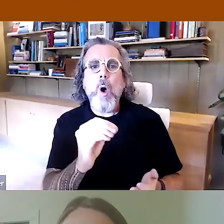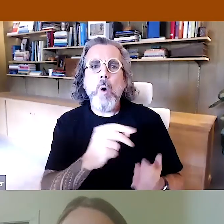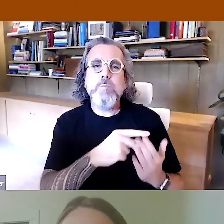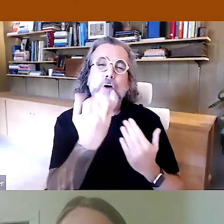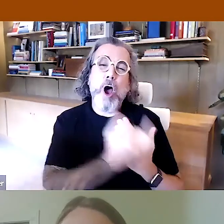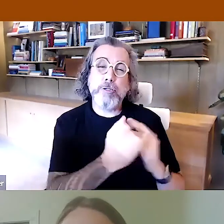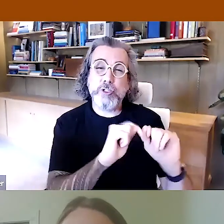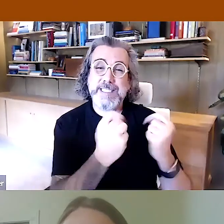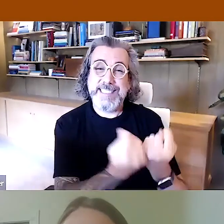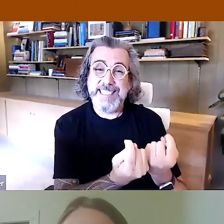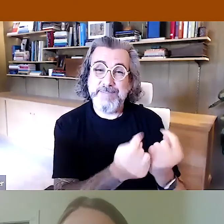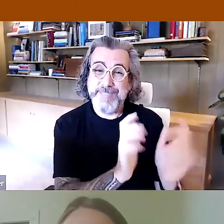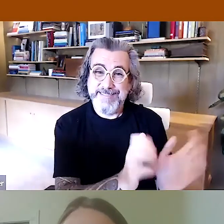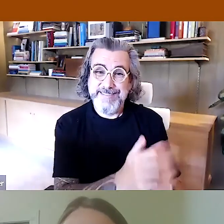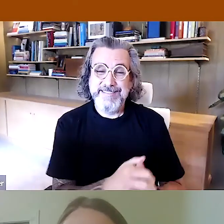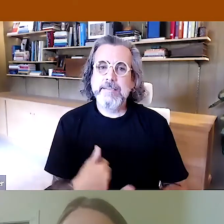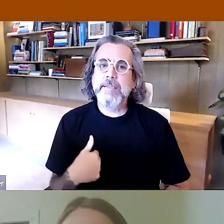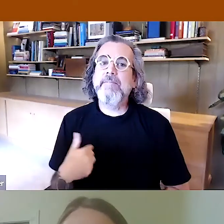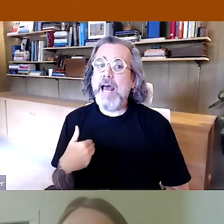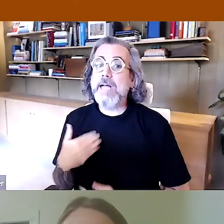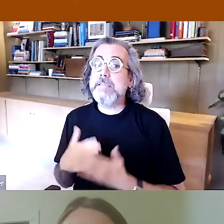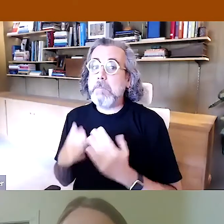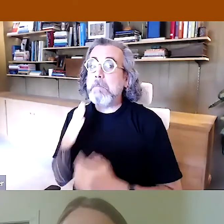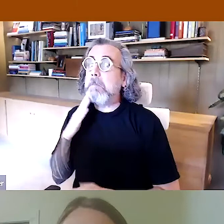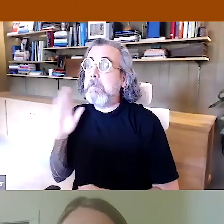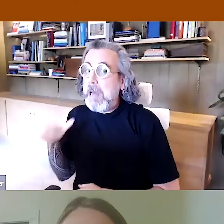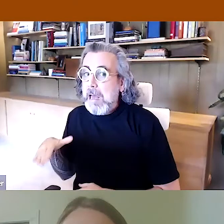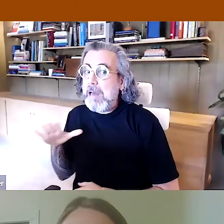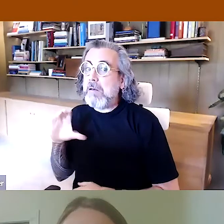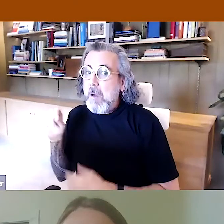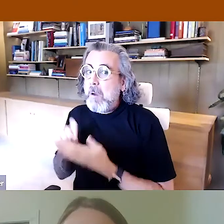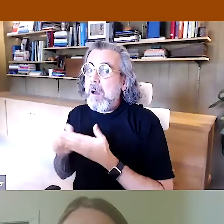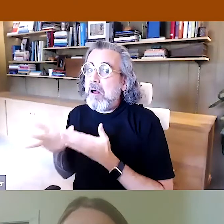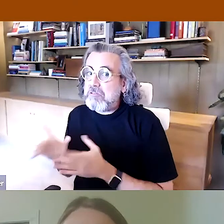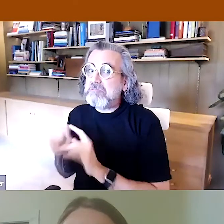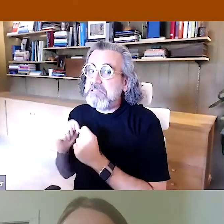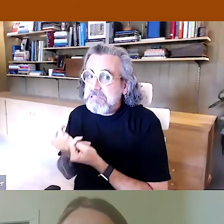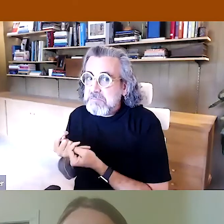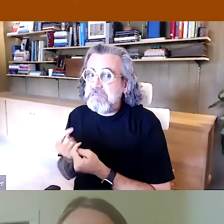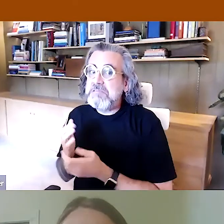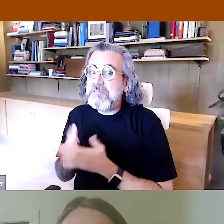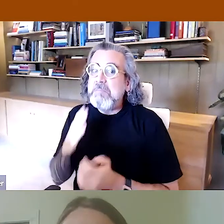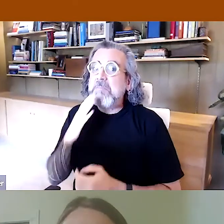There are good co-author teams and good project teams that I've been involved with,